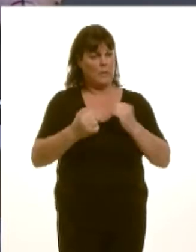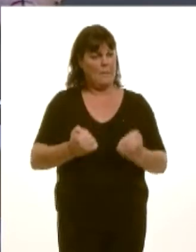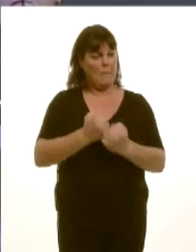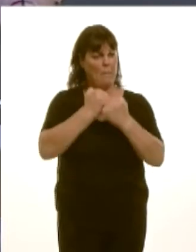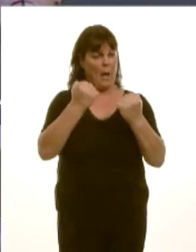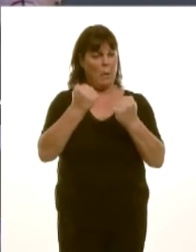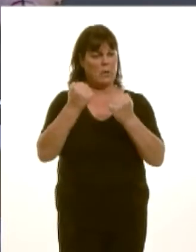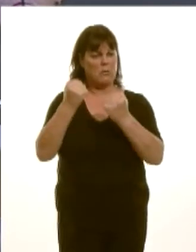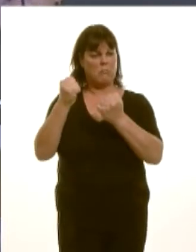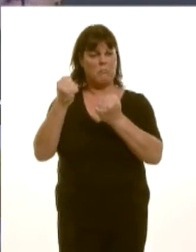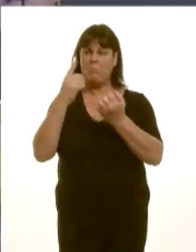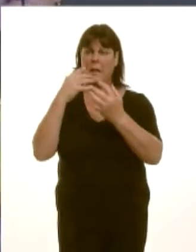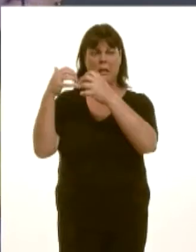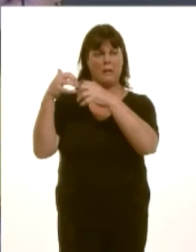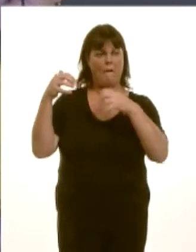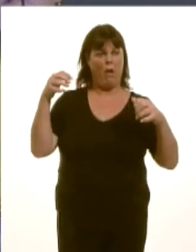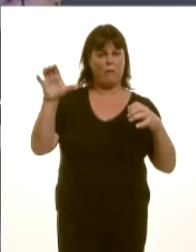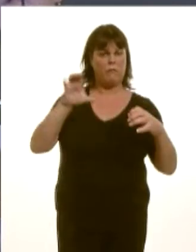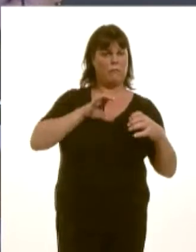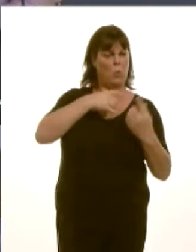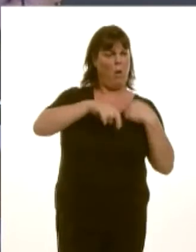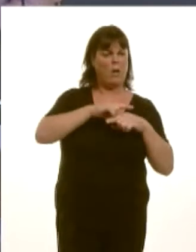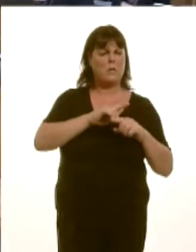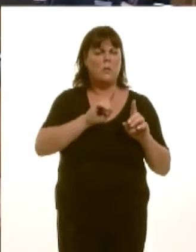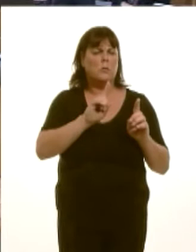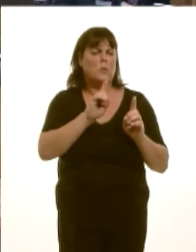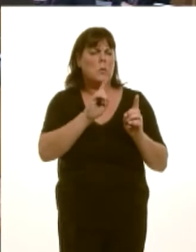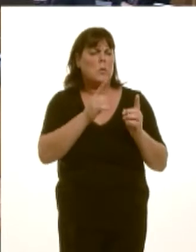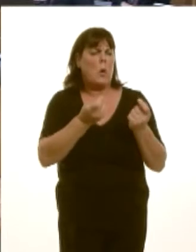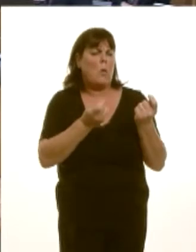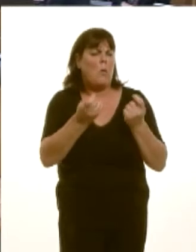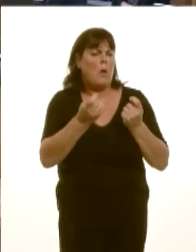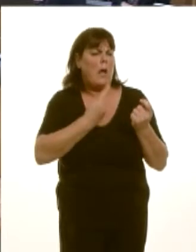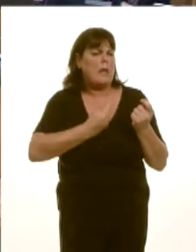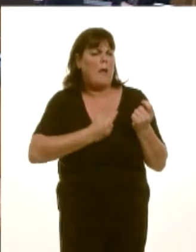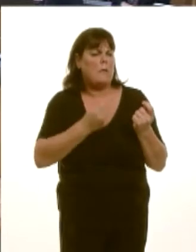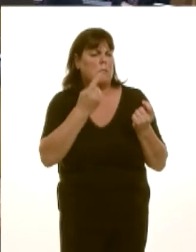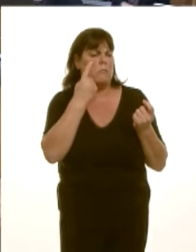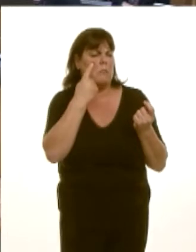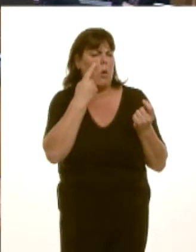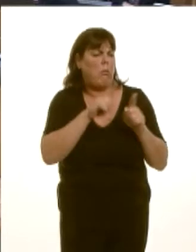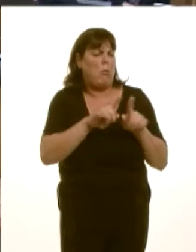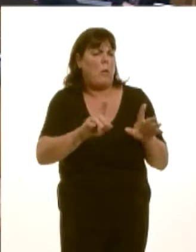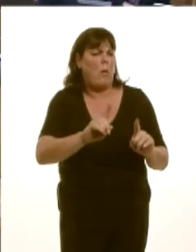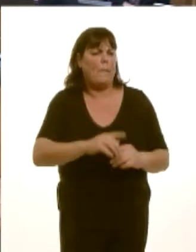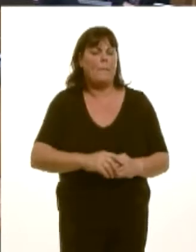What exactly does home rule look like to you, First Minister? Carwyn Jones: First of all, we must separate powers from structure. To my mind, the issue of powers must be dealt with separately.